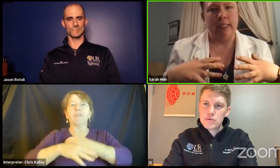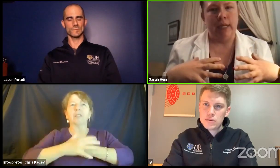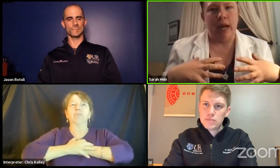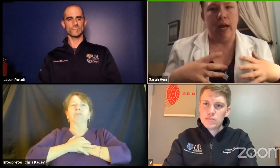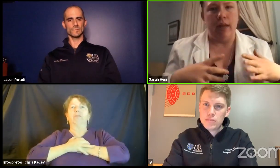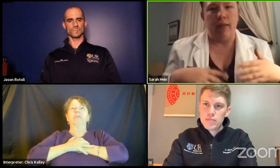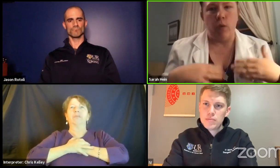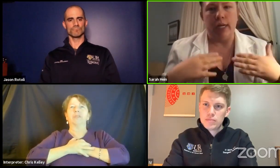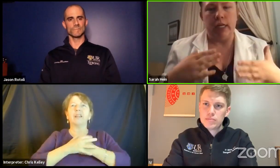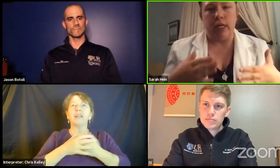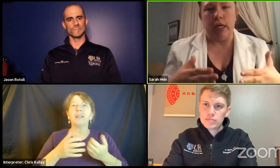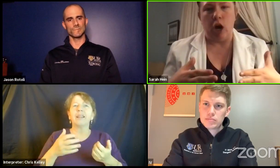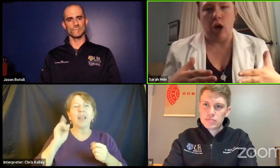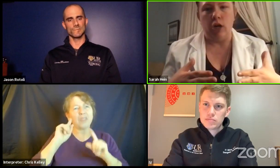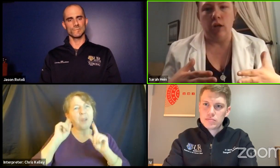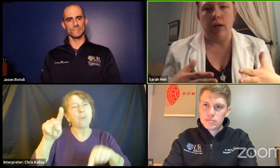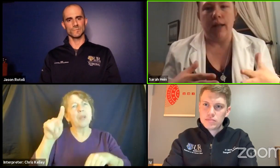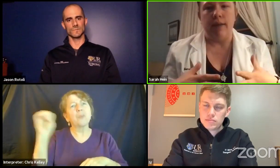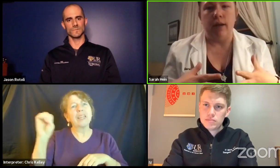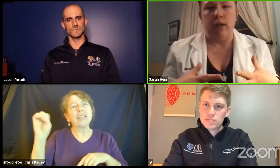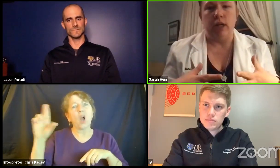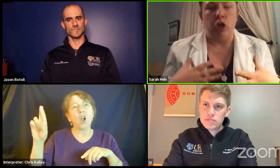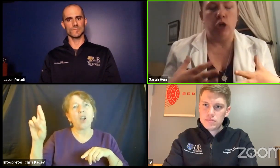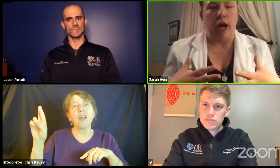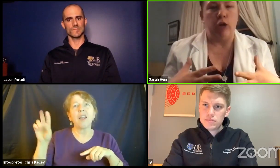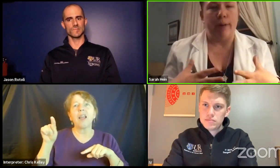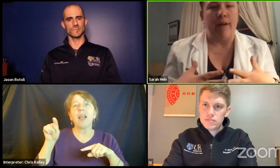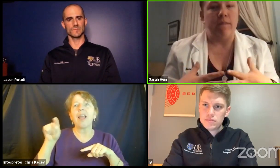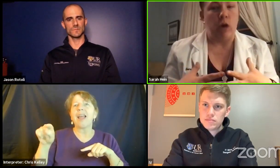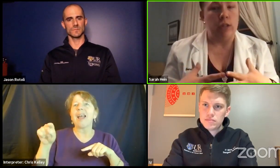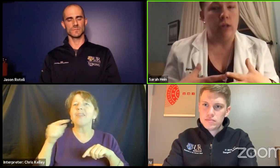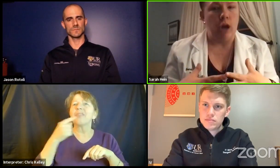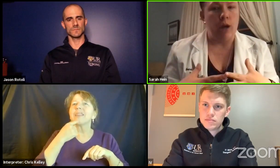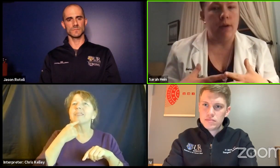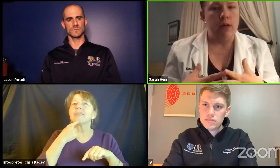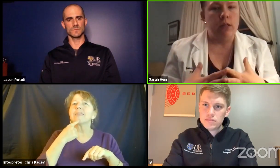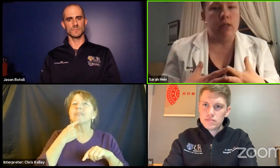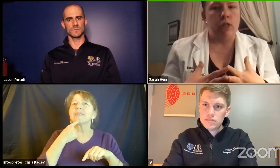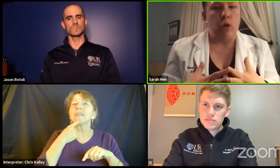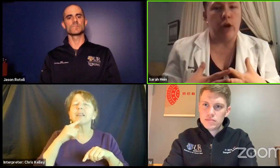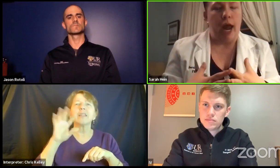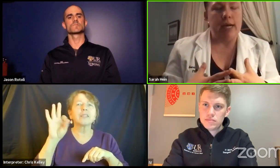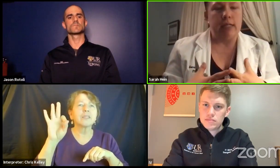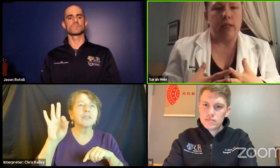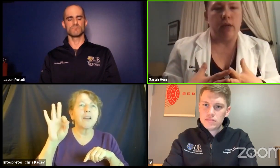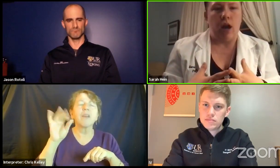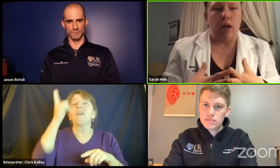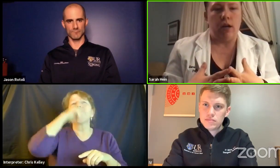immediately. Because when somebody says, oh, I'm sorry, I came to the